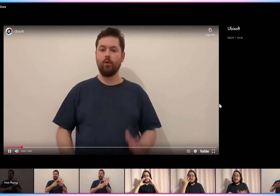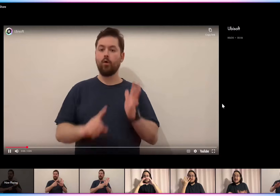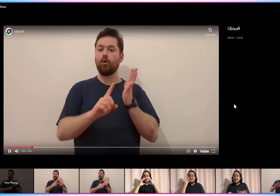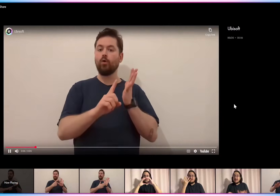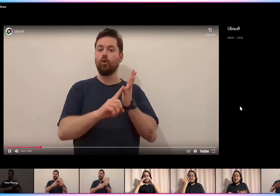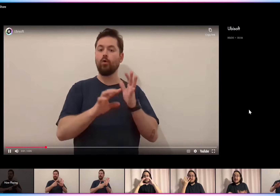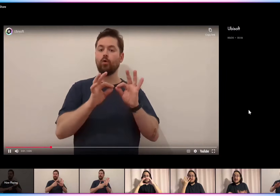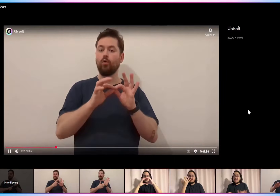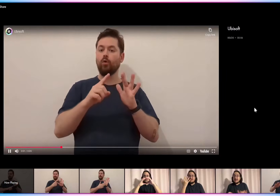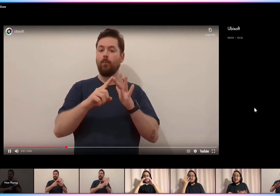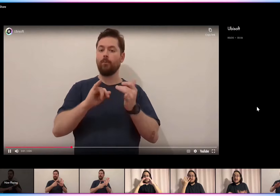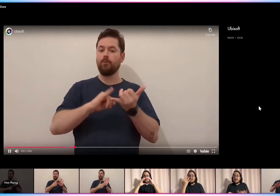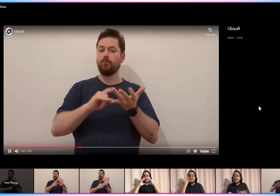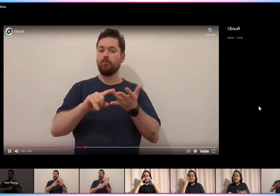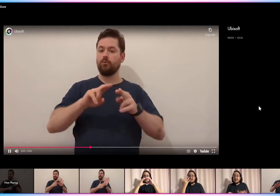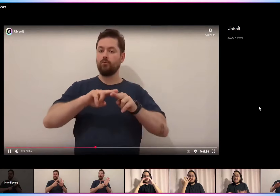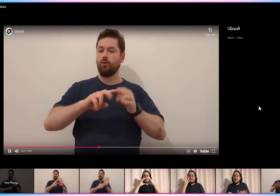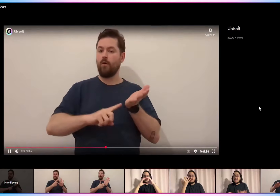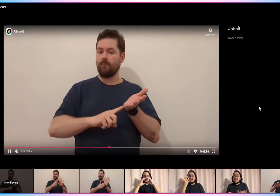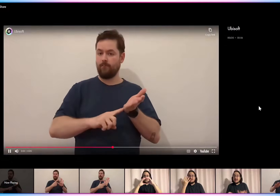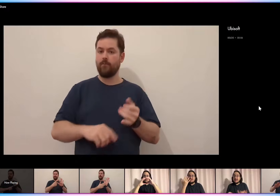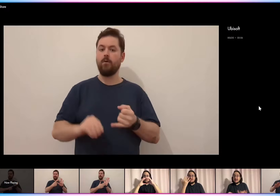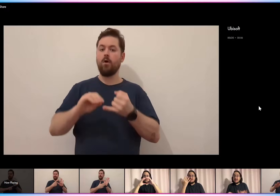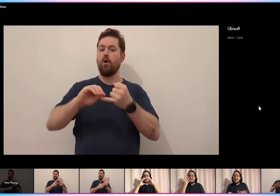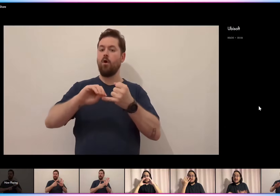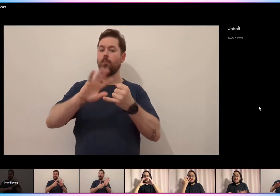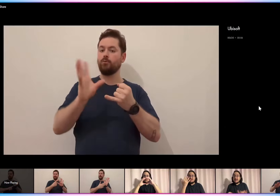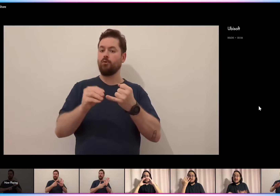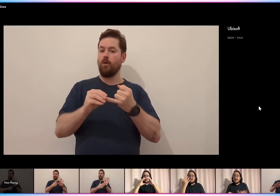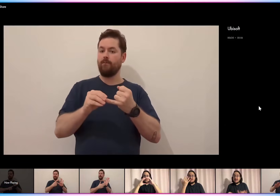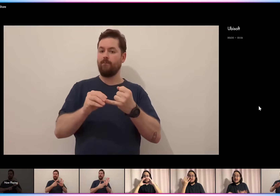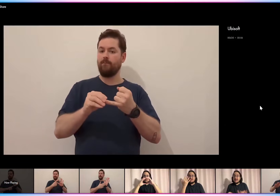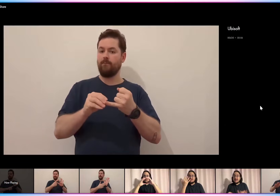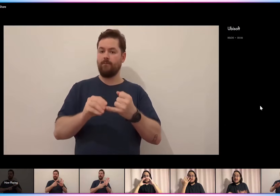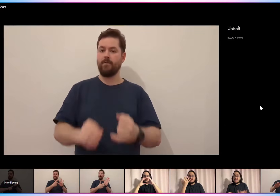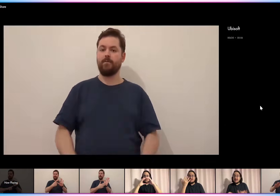For some important background context for any hearing individuals watching this video,